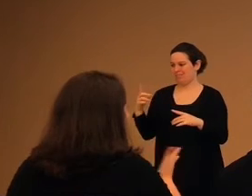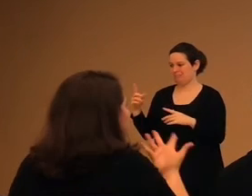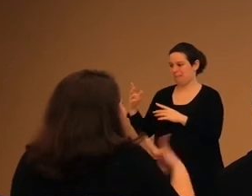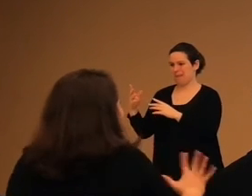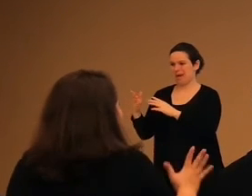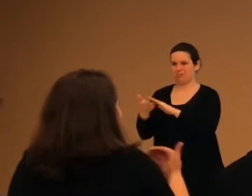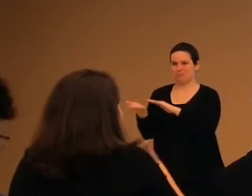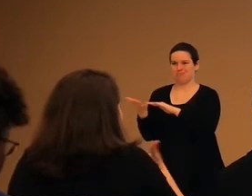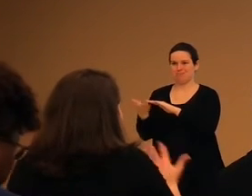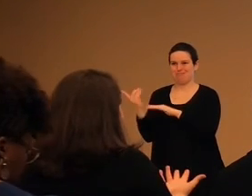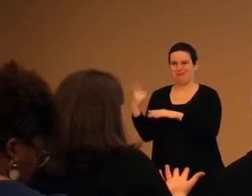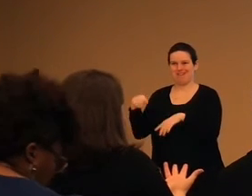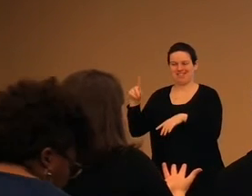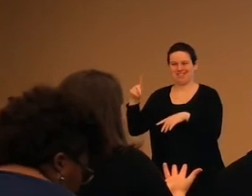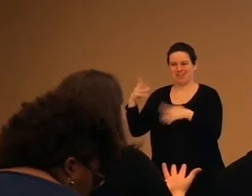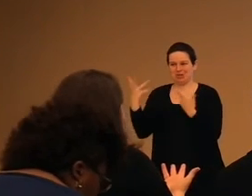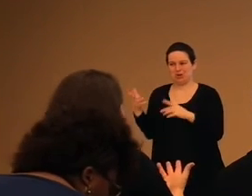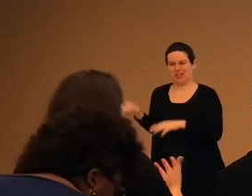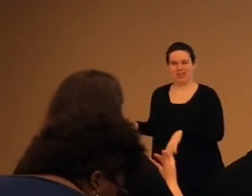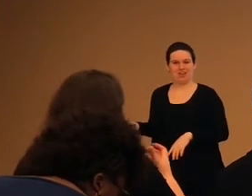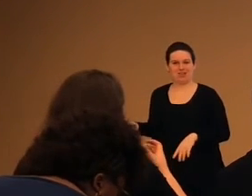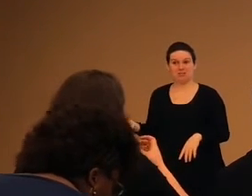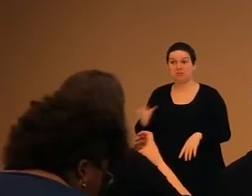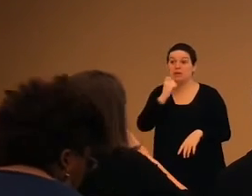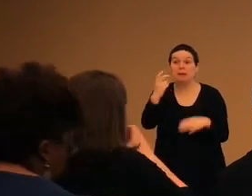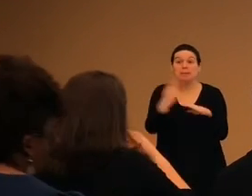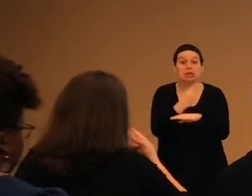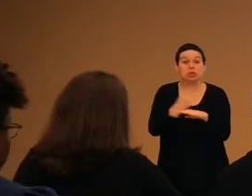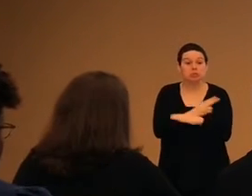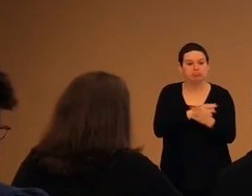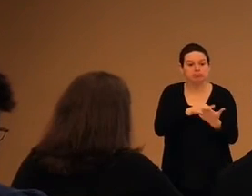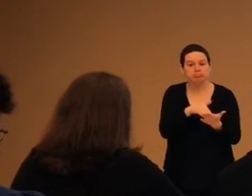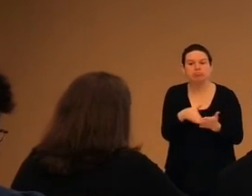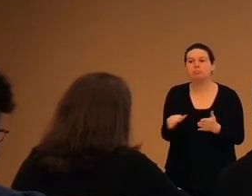So they haven't been used Super prevalently, but they have been used